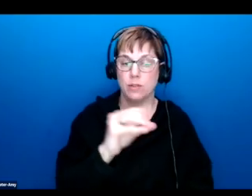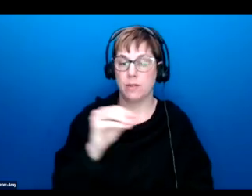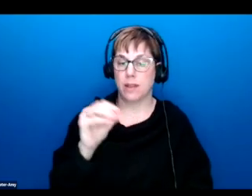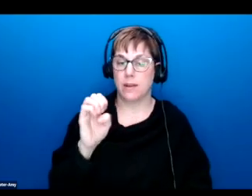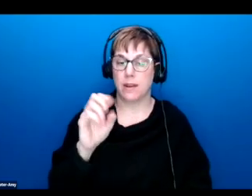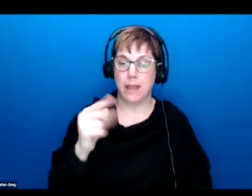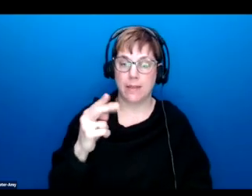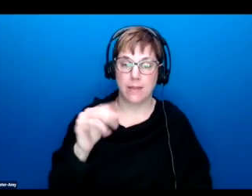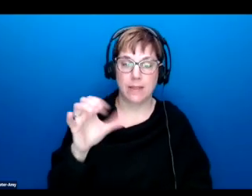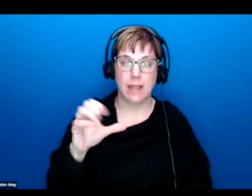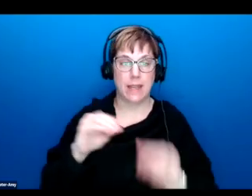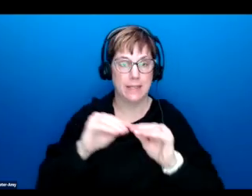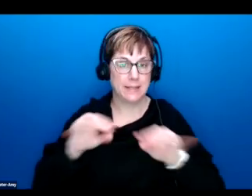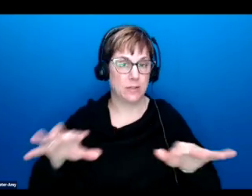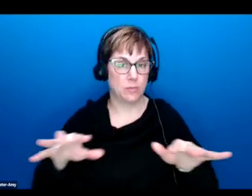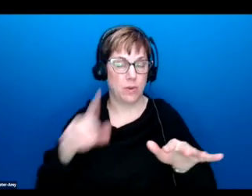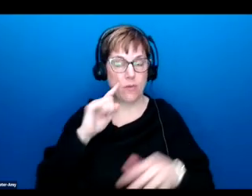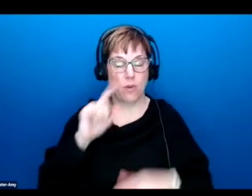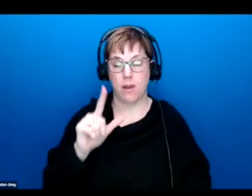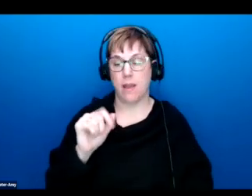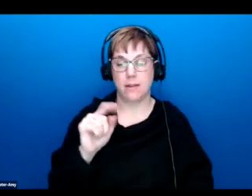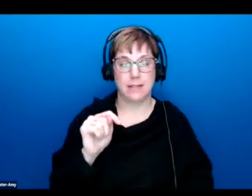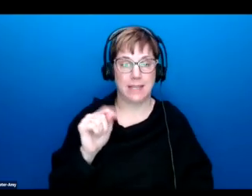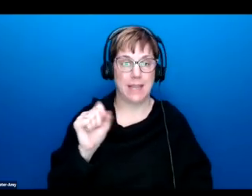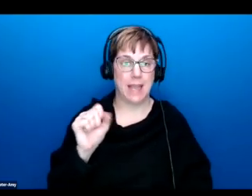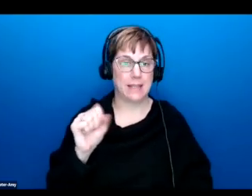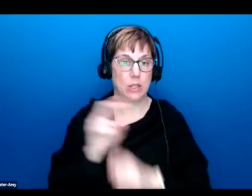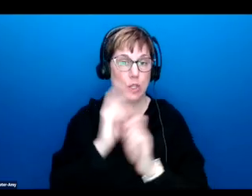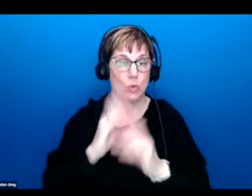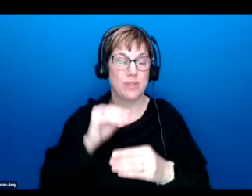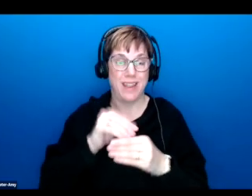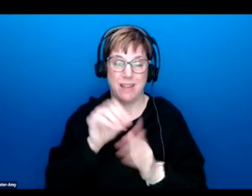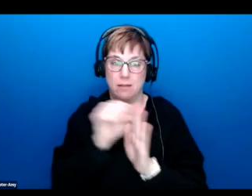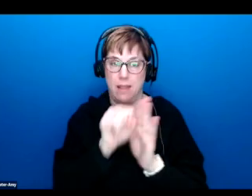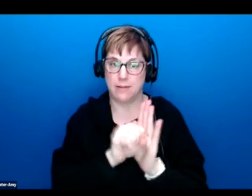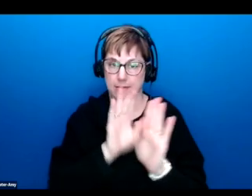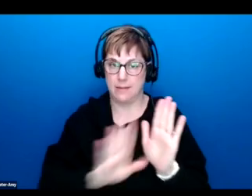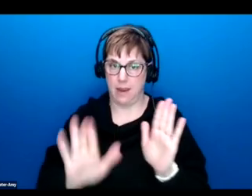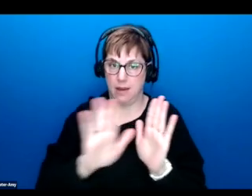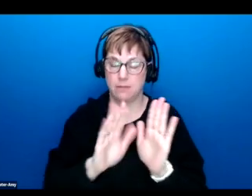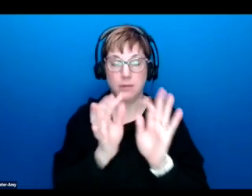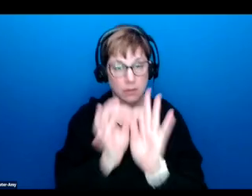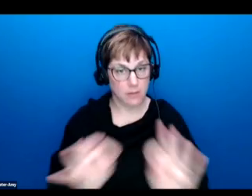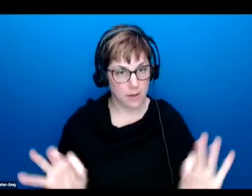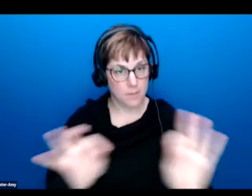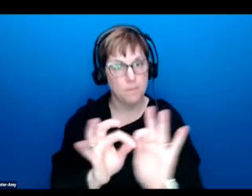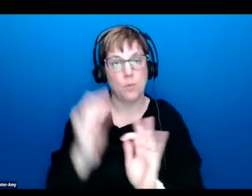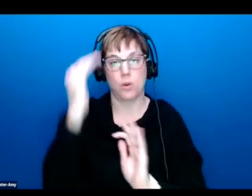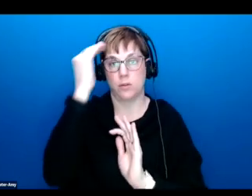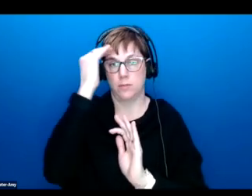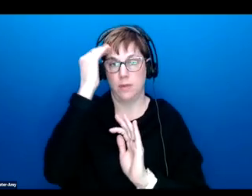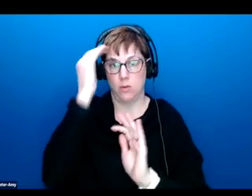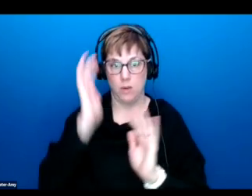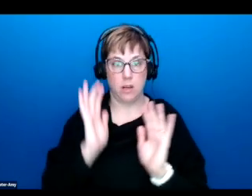LTSS users within that state. So it's just important to be aware of, uh,